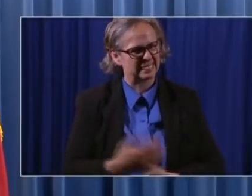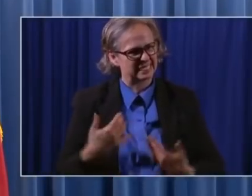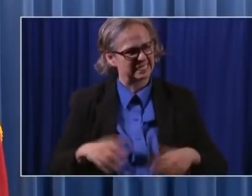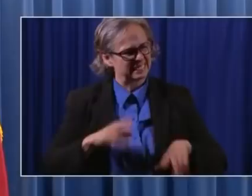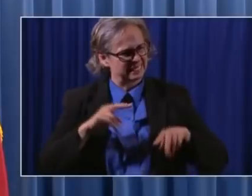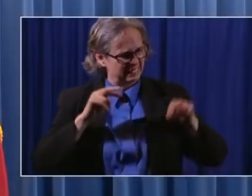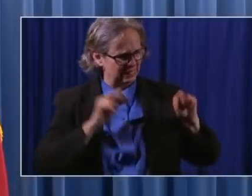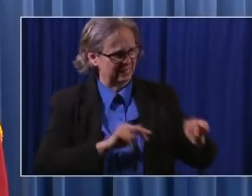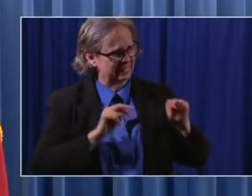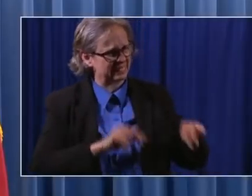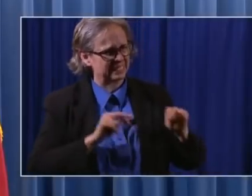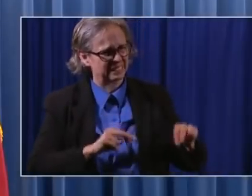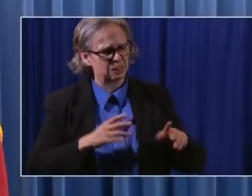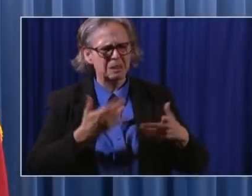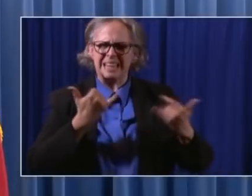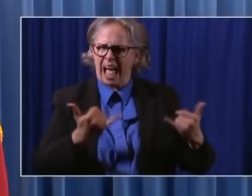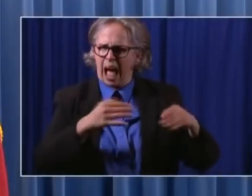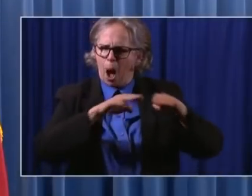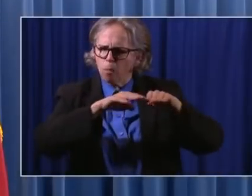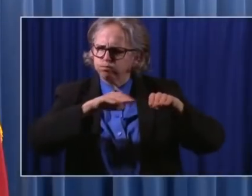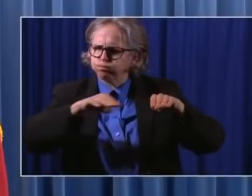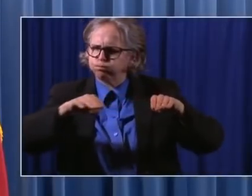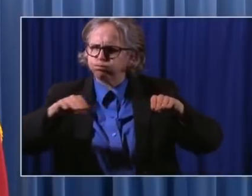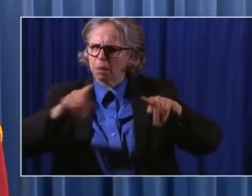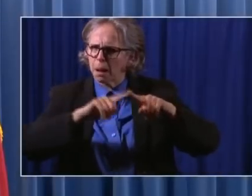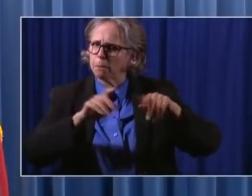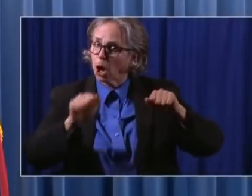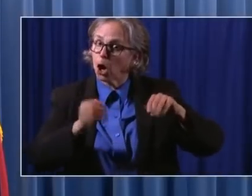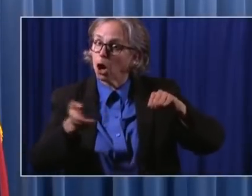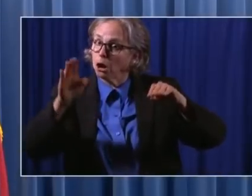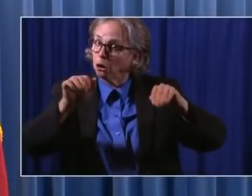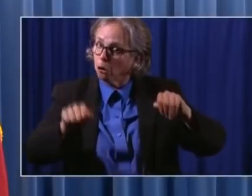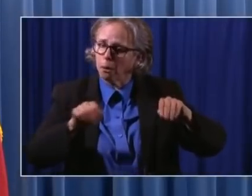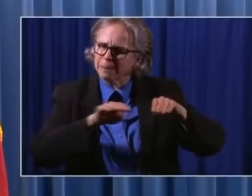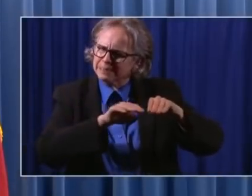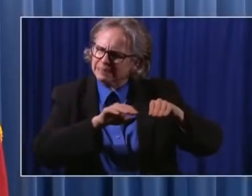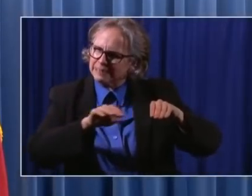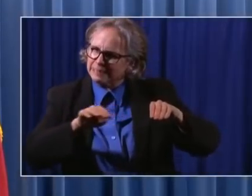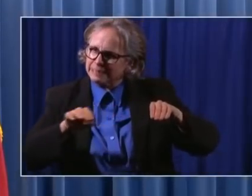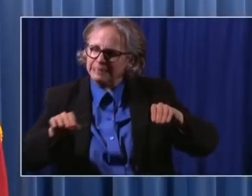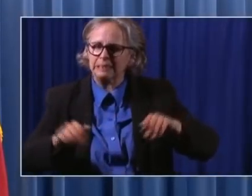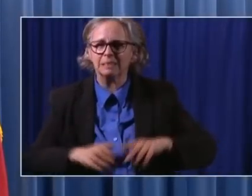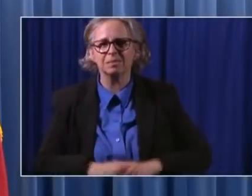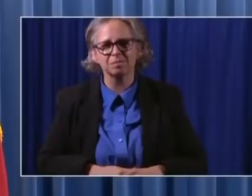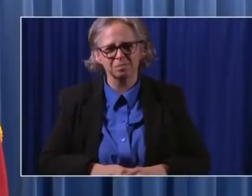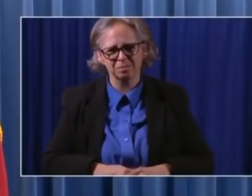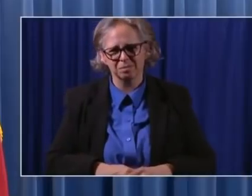REMAINS RED, LOCAL HEALTH OFFICIALS HAVE SAID THAT NUMBER MAY BE PLATEAUING OR GETTING